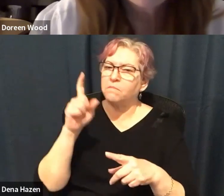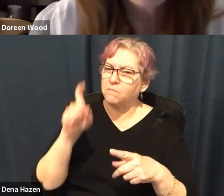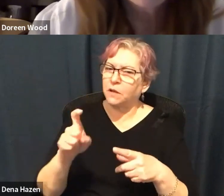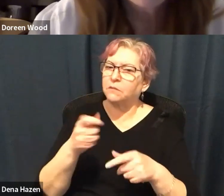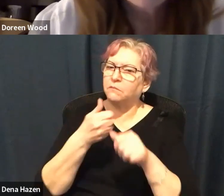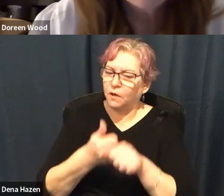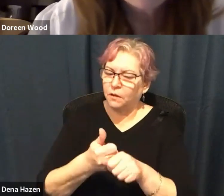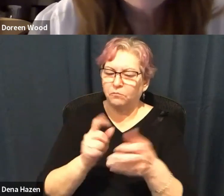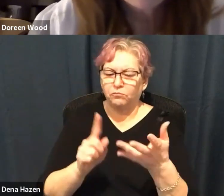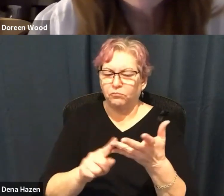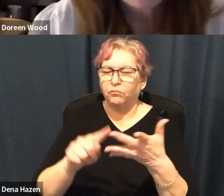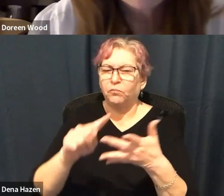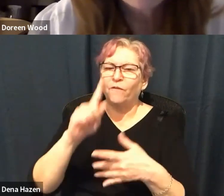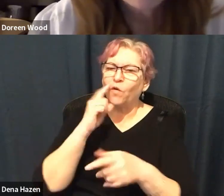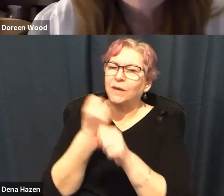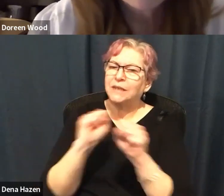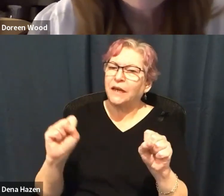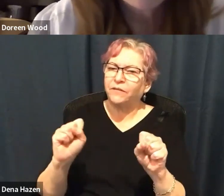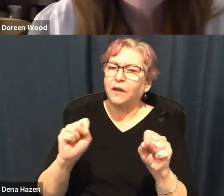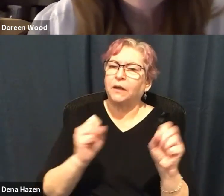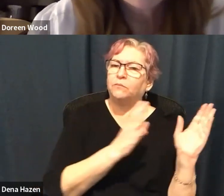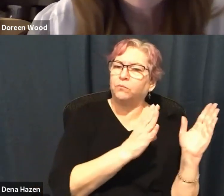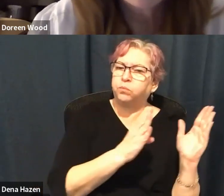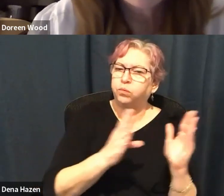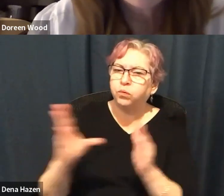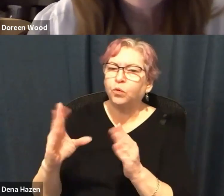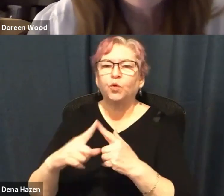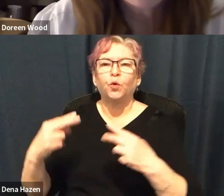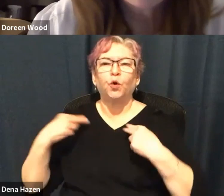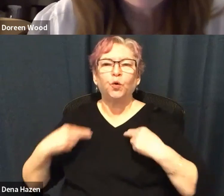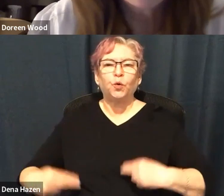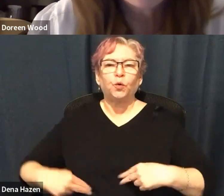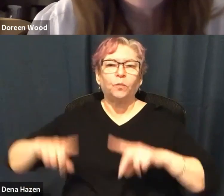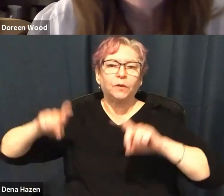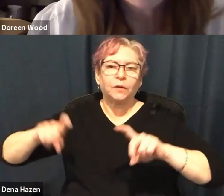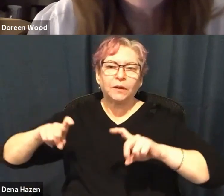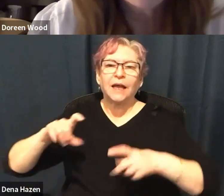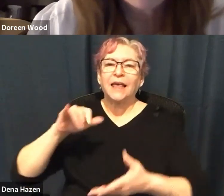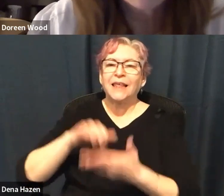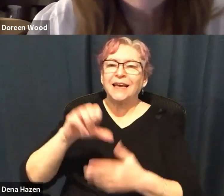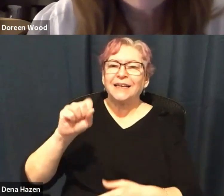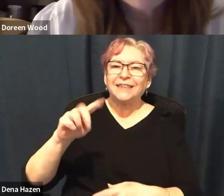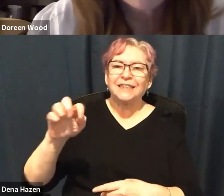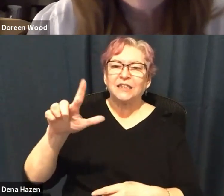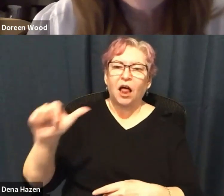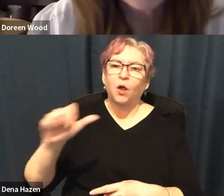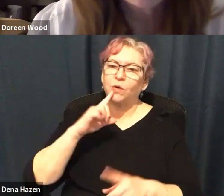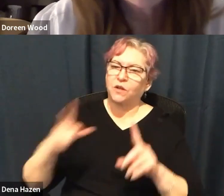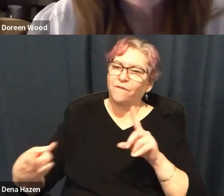that we needed to to get to human trials. And Stella was that first in-human study.